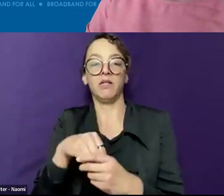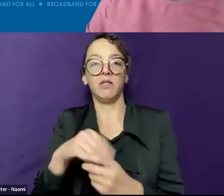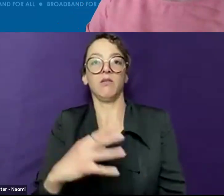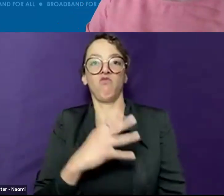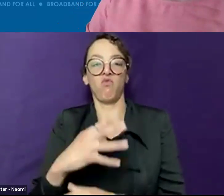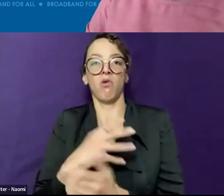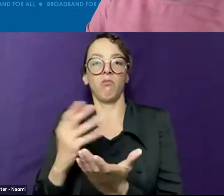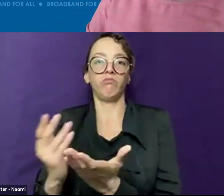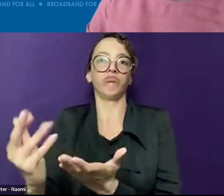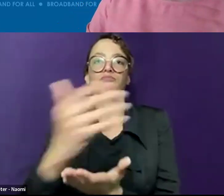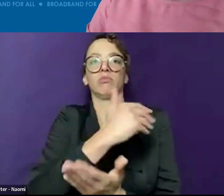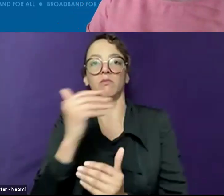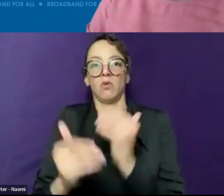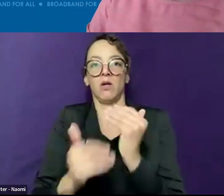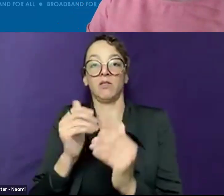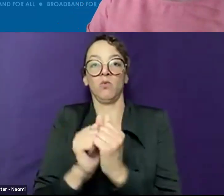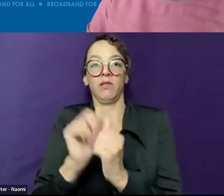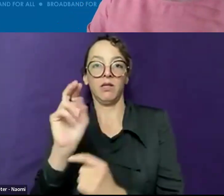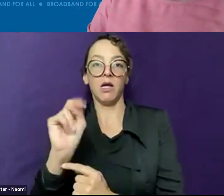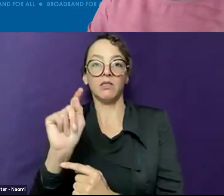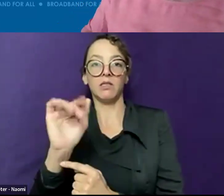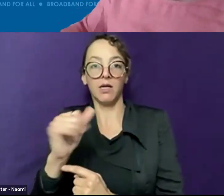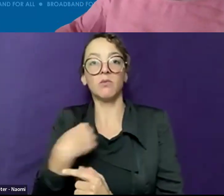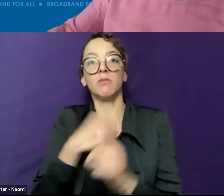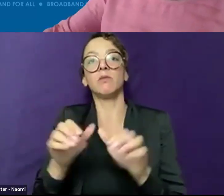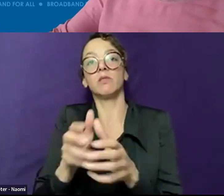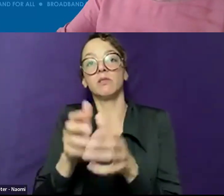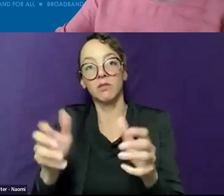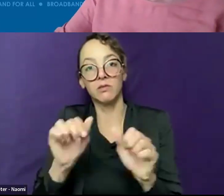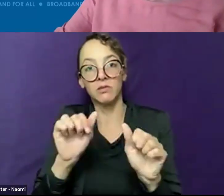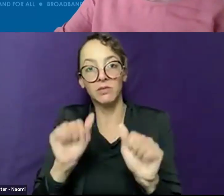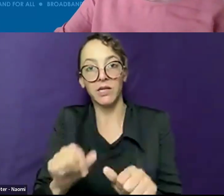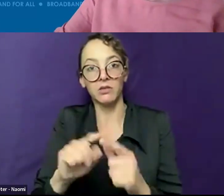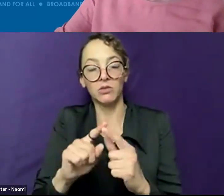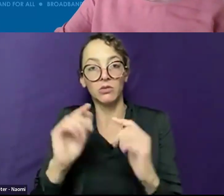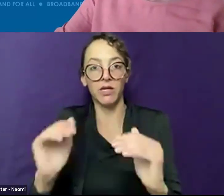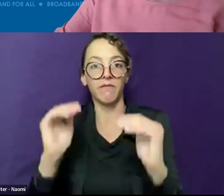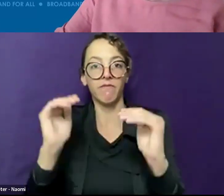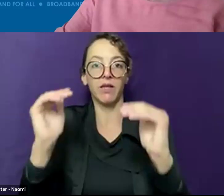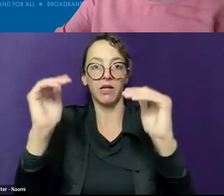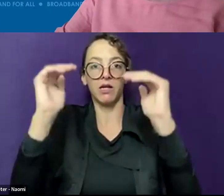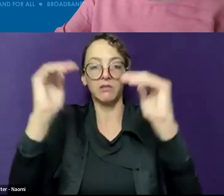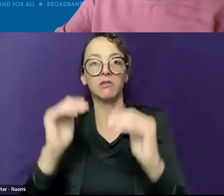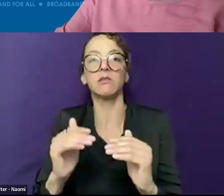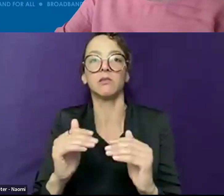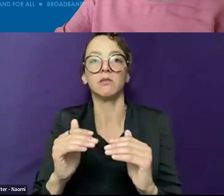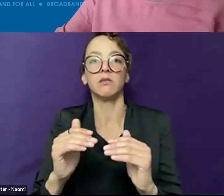the NTIA and we've been doing as much as we can to advance this. The State and the Department